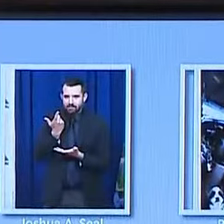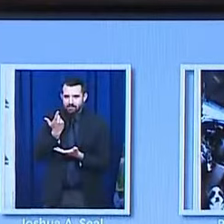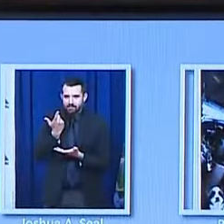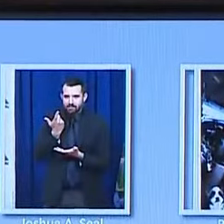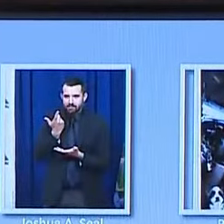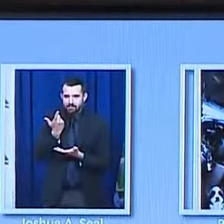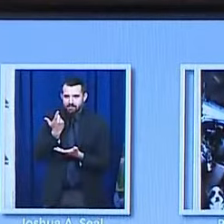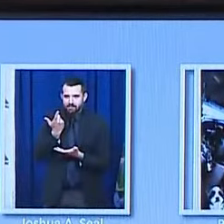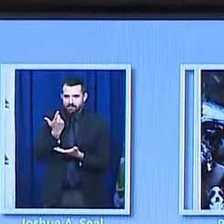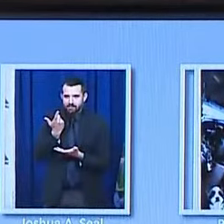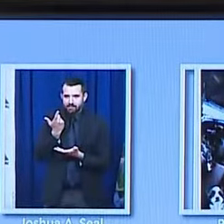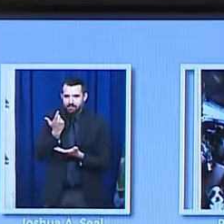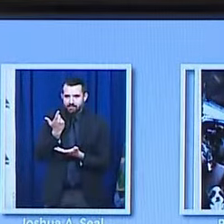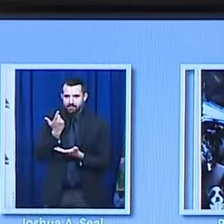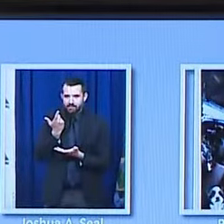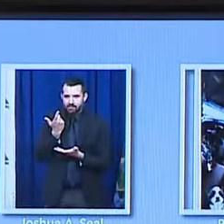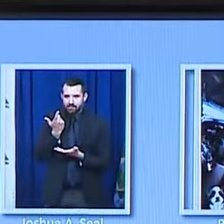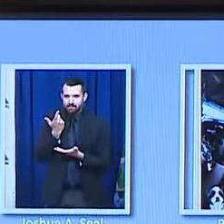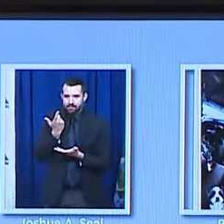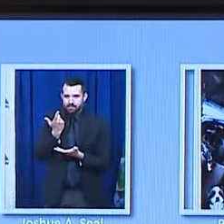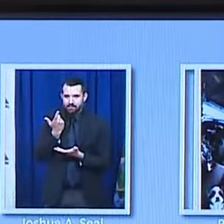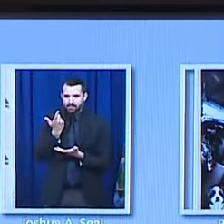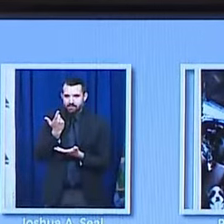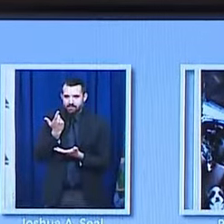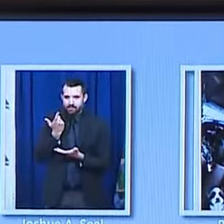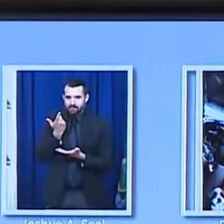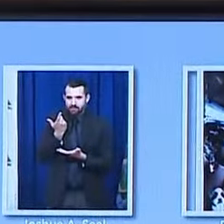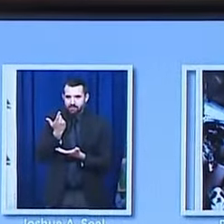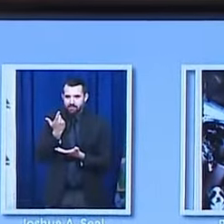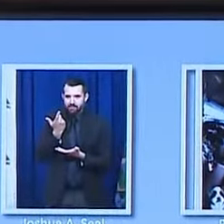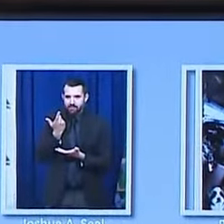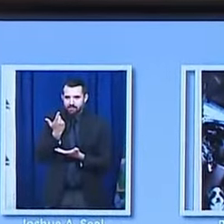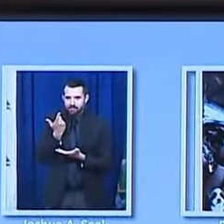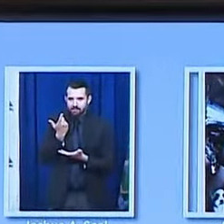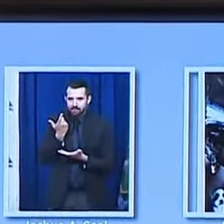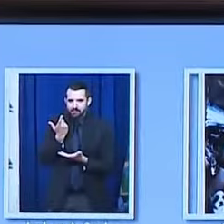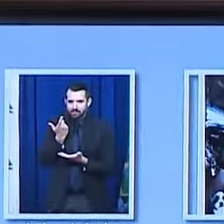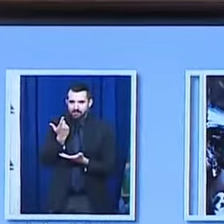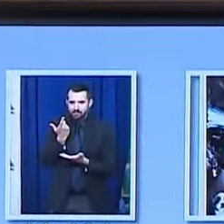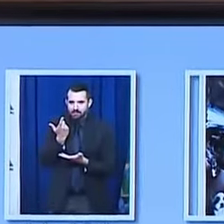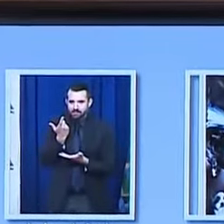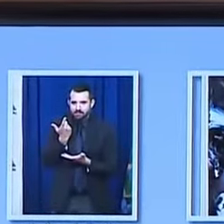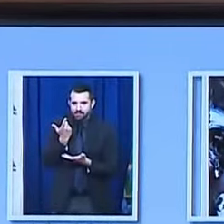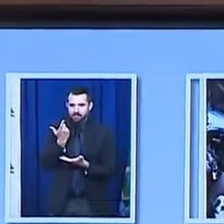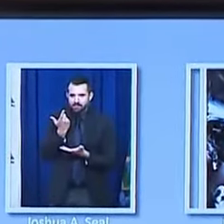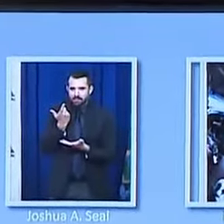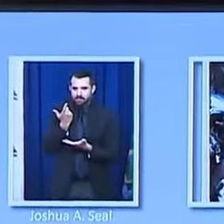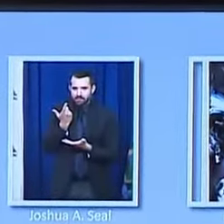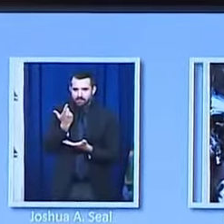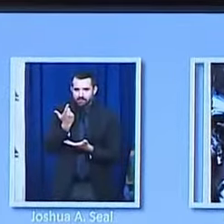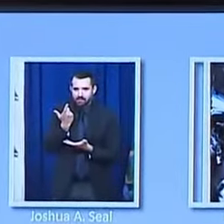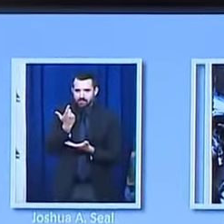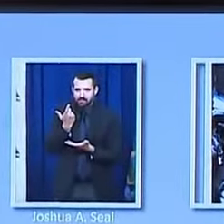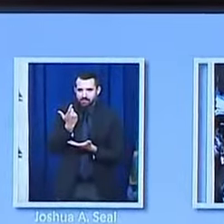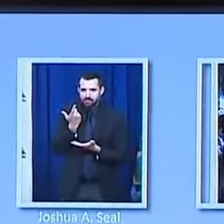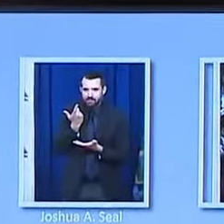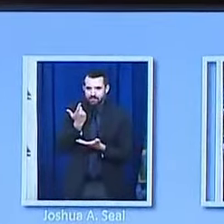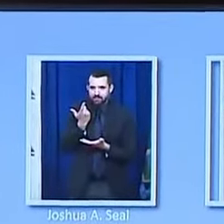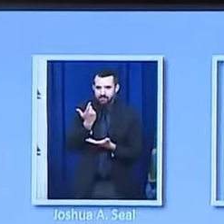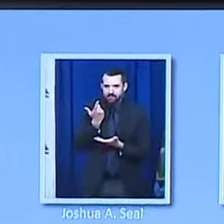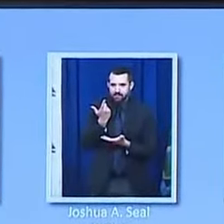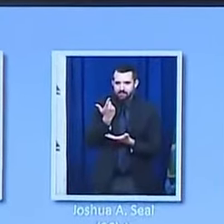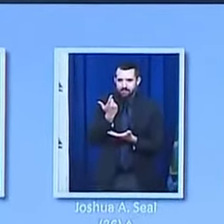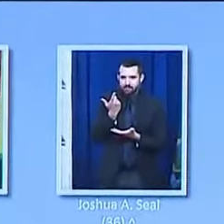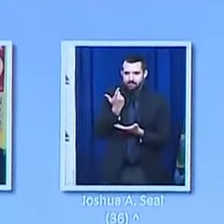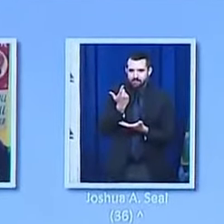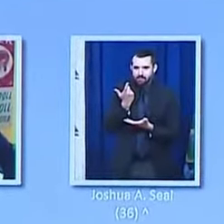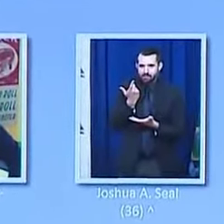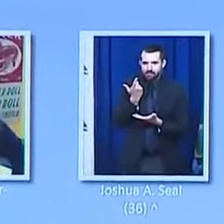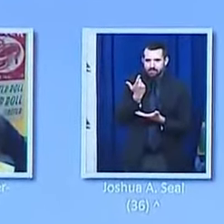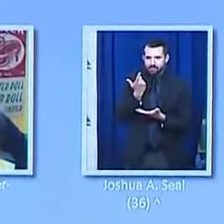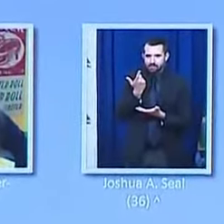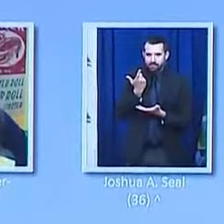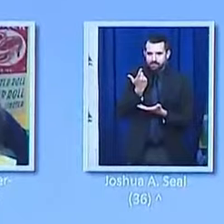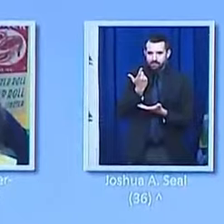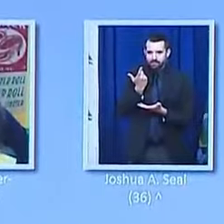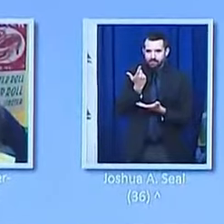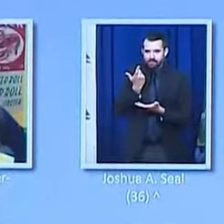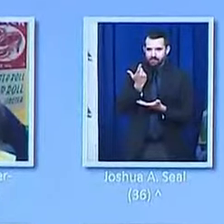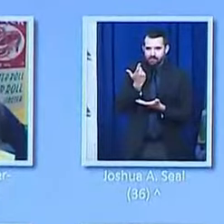ARTHUR BRAD STROUT 42.